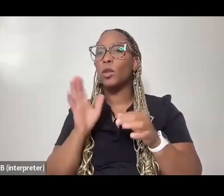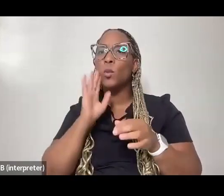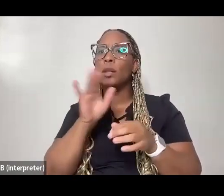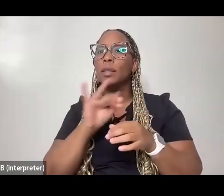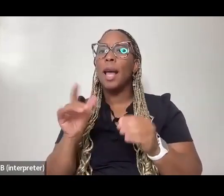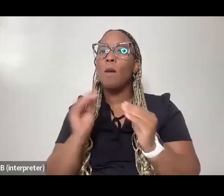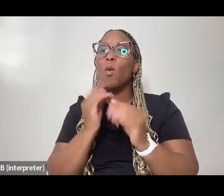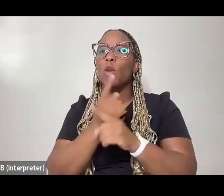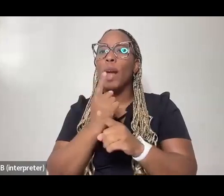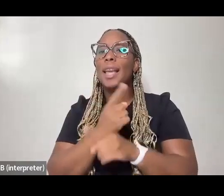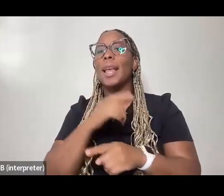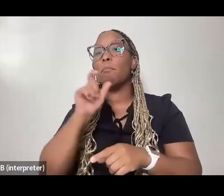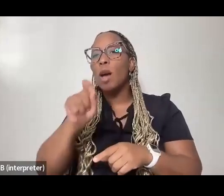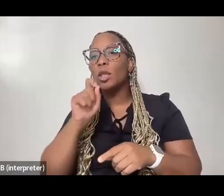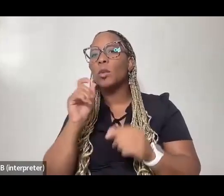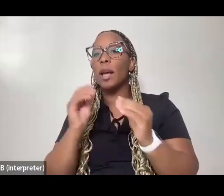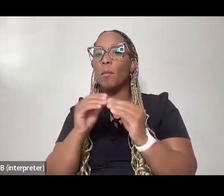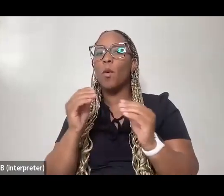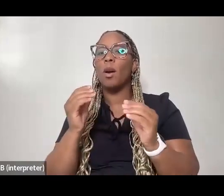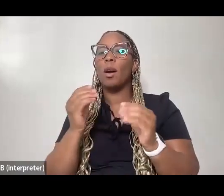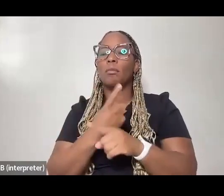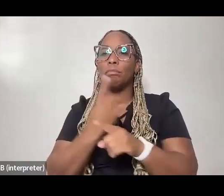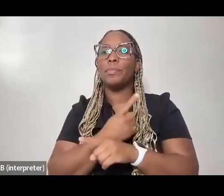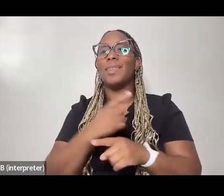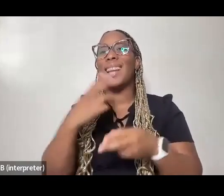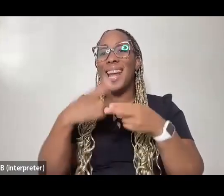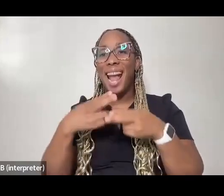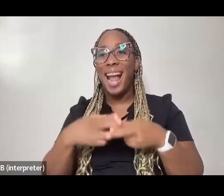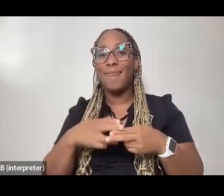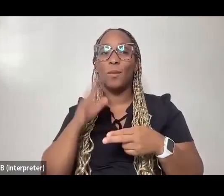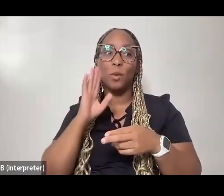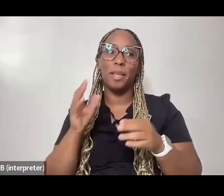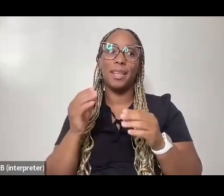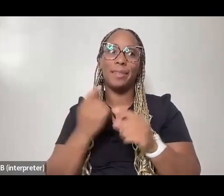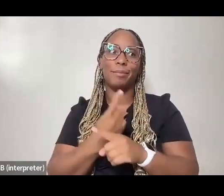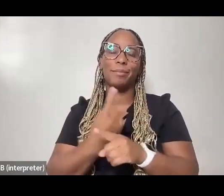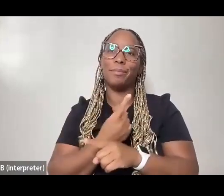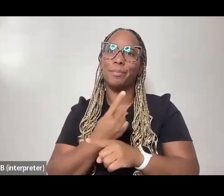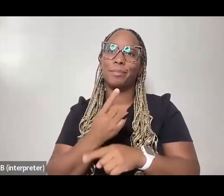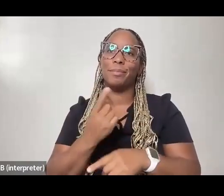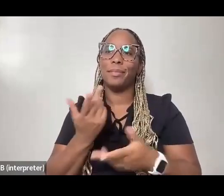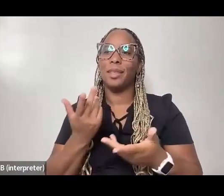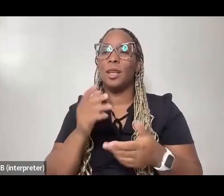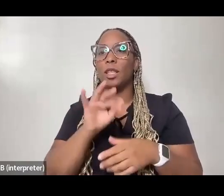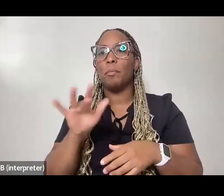punctuation much more right, names are going to be more correct. And there's a lot less likely of